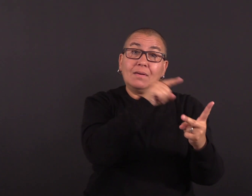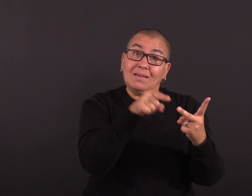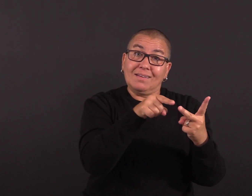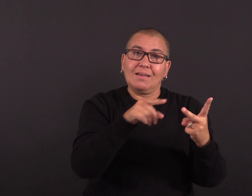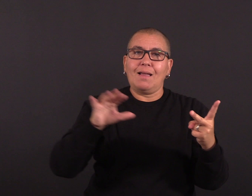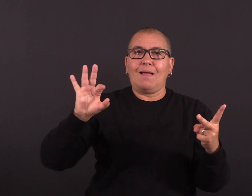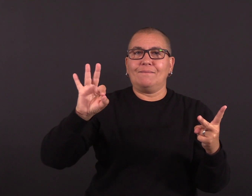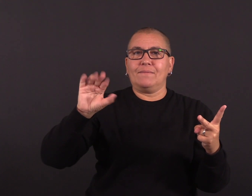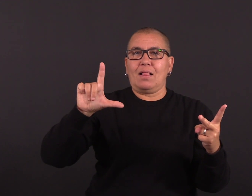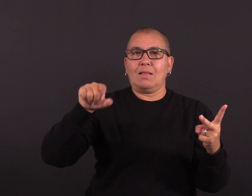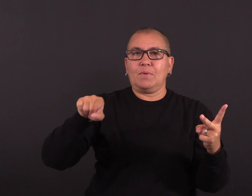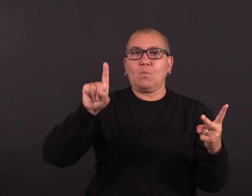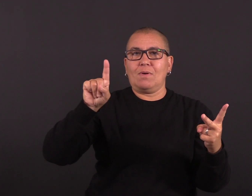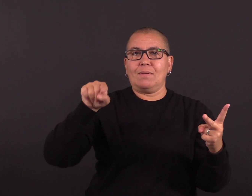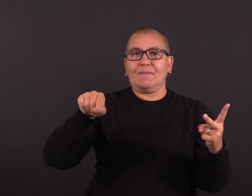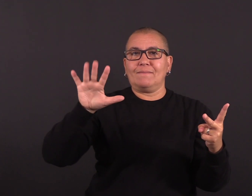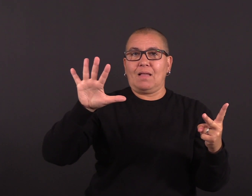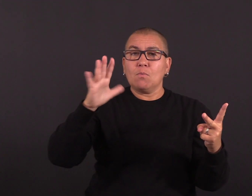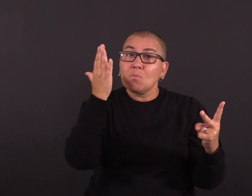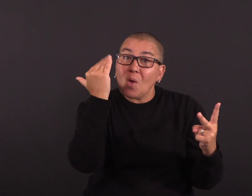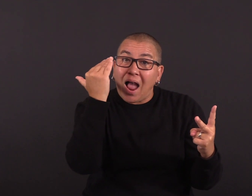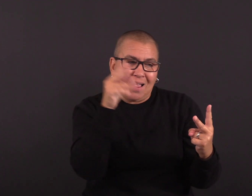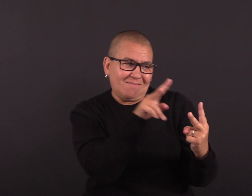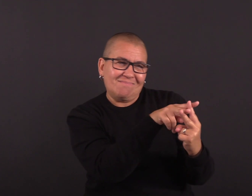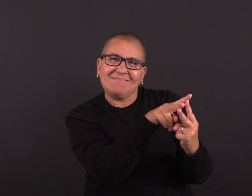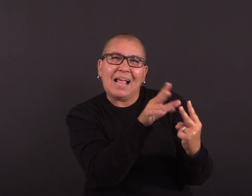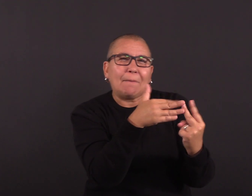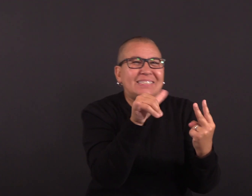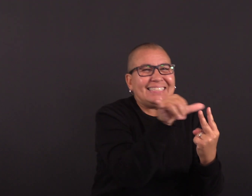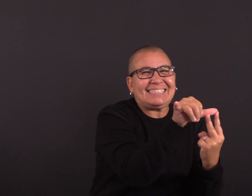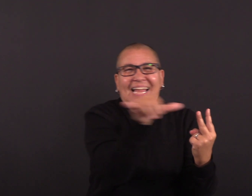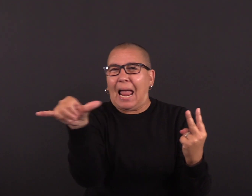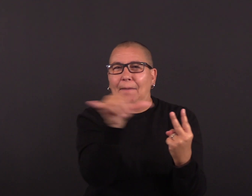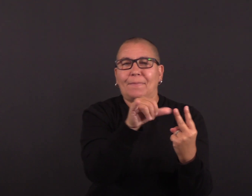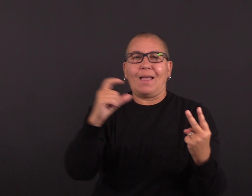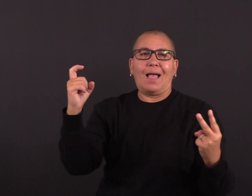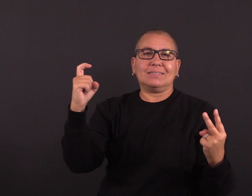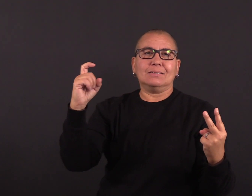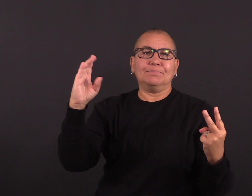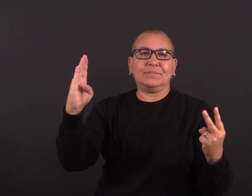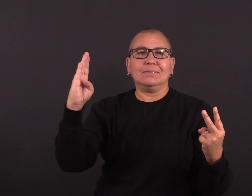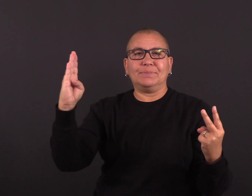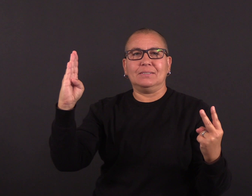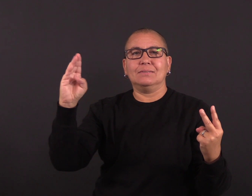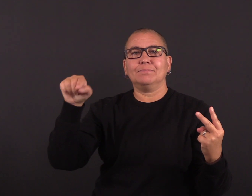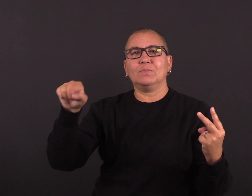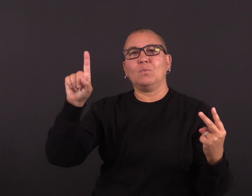Will the fall 2023 COVID vaccine boosters work for new COVID variants?